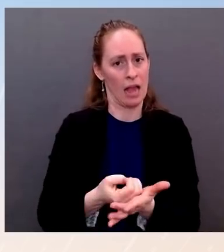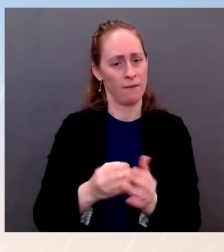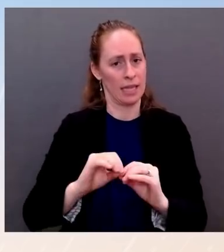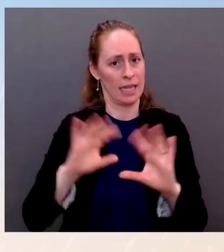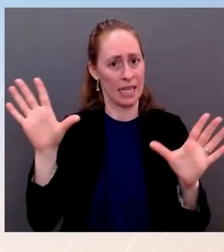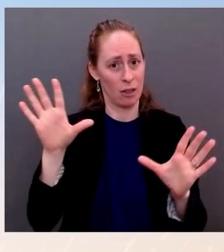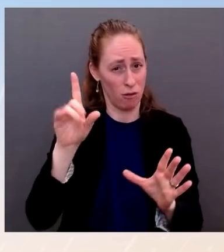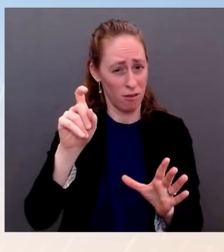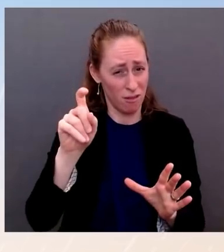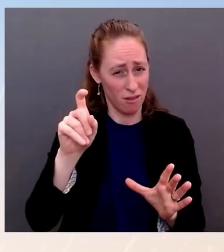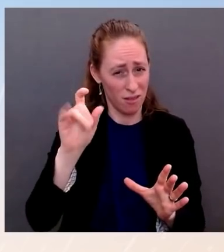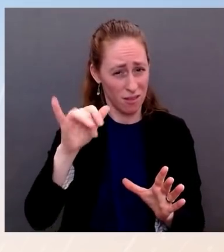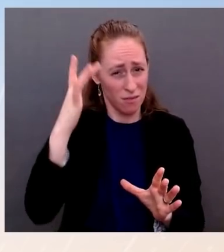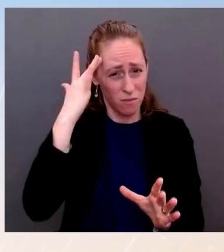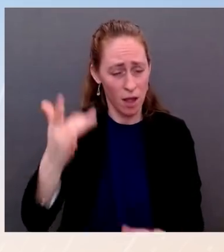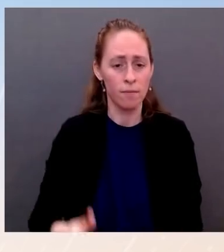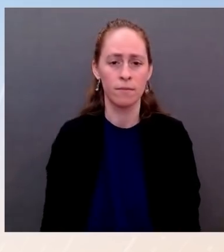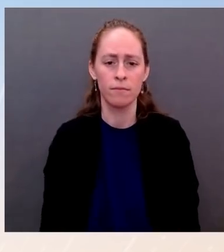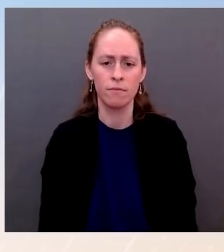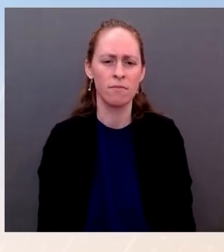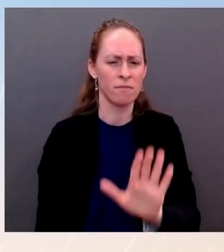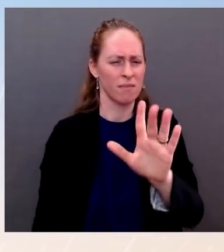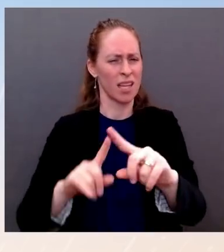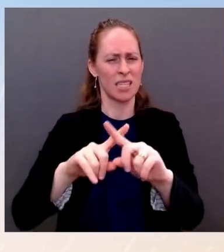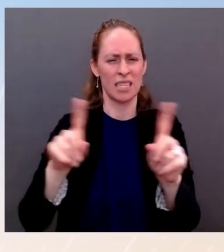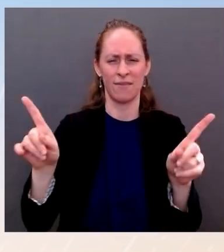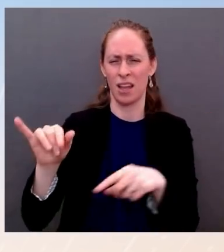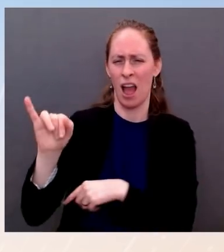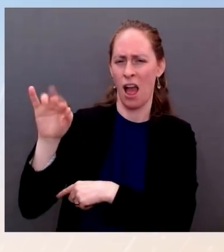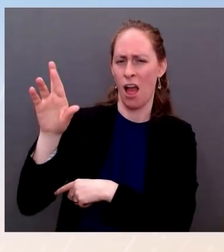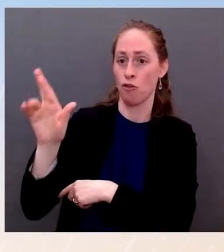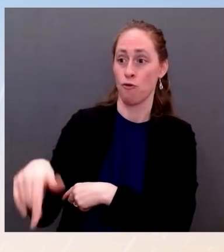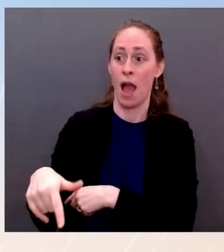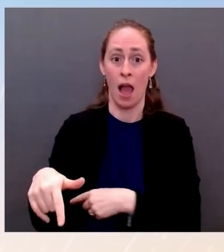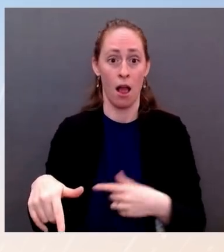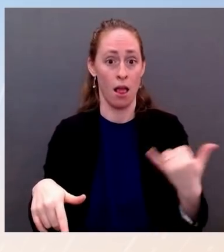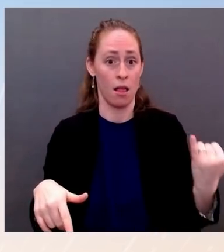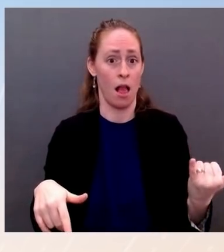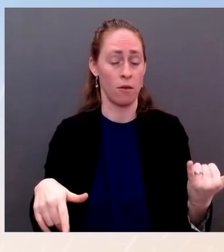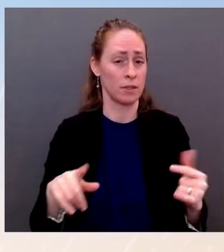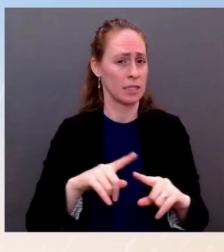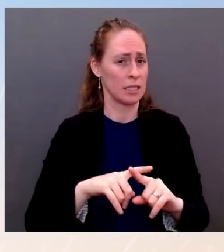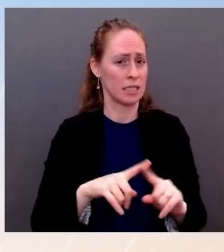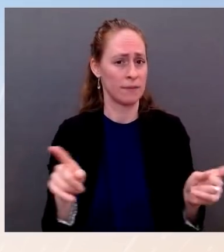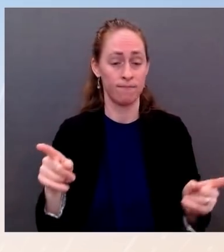In the situation in Iraq, intelligence was used and deployed from this very podium to start a war.